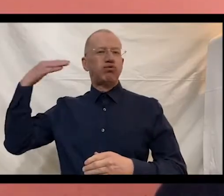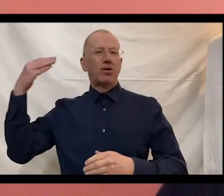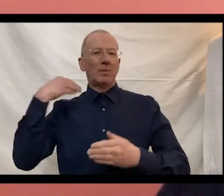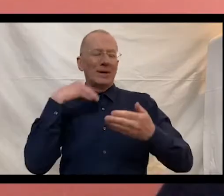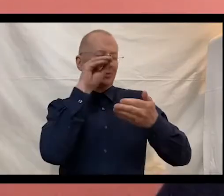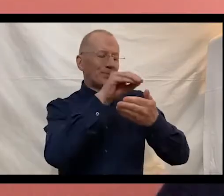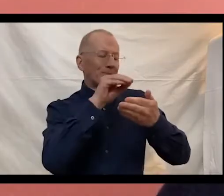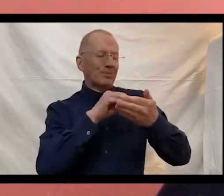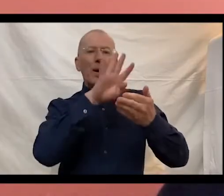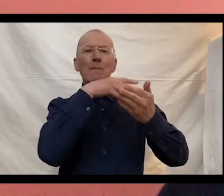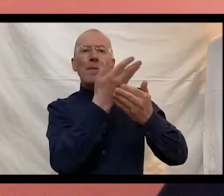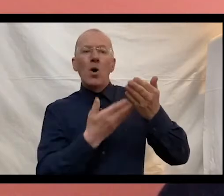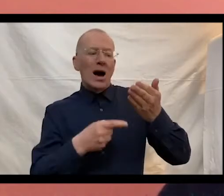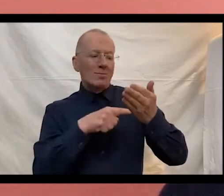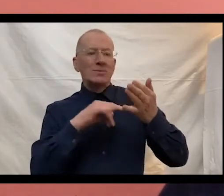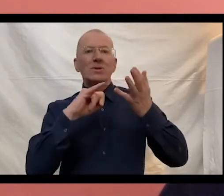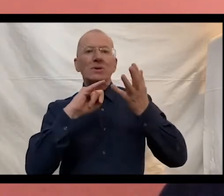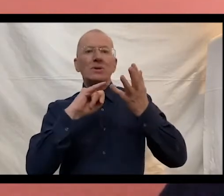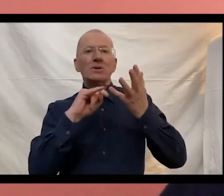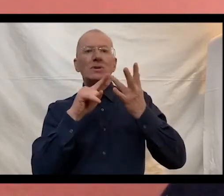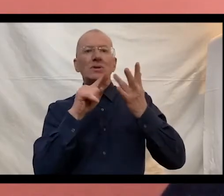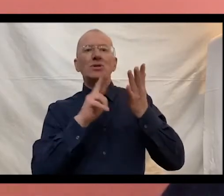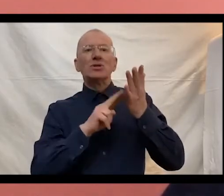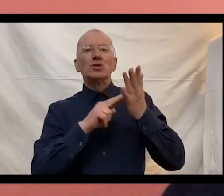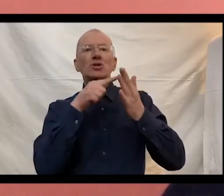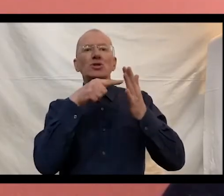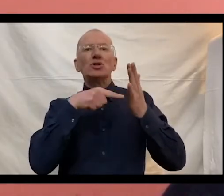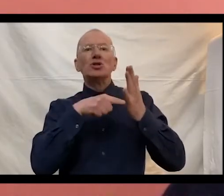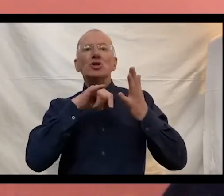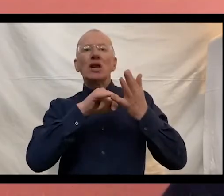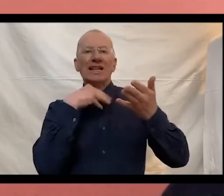Some years ago, I drafted a sequence of sonnets